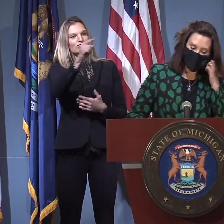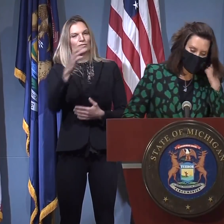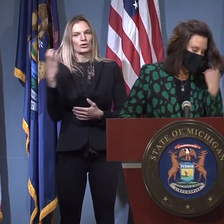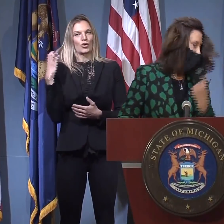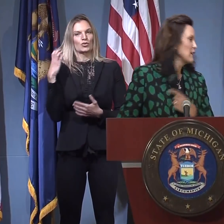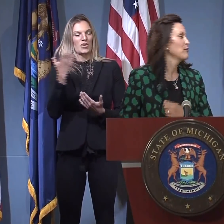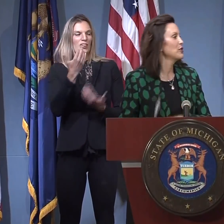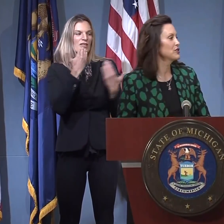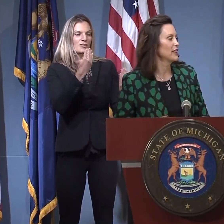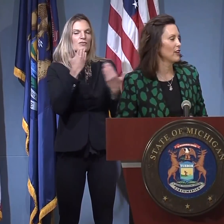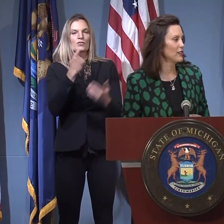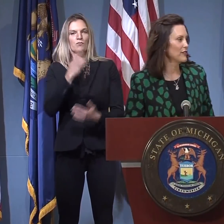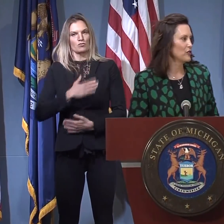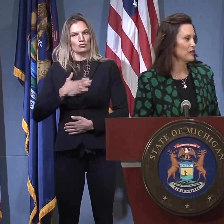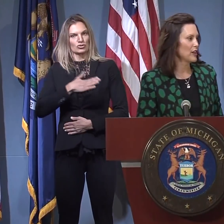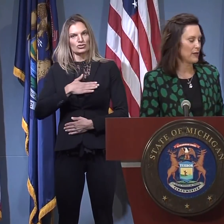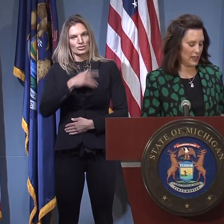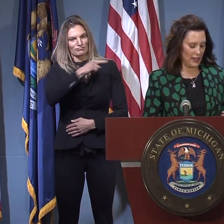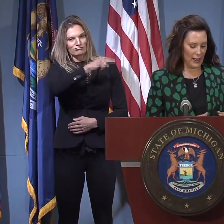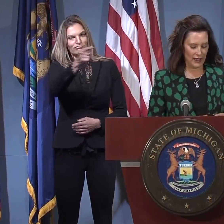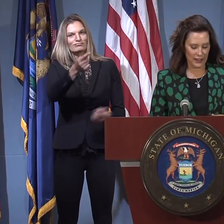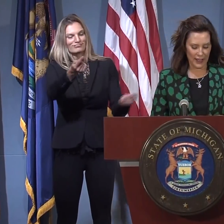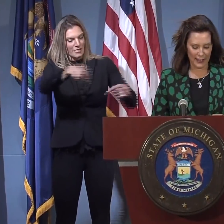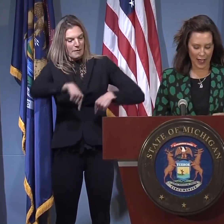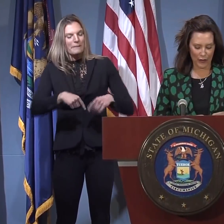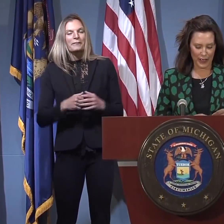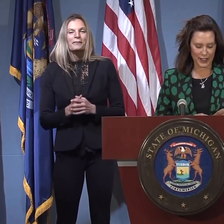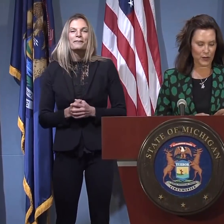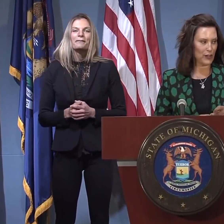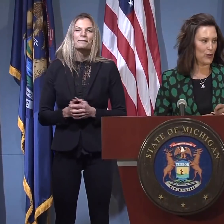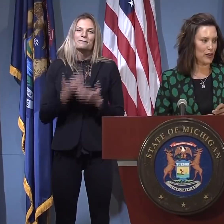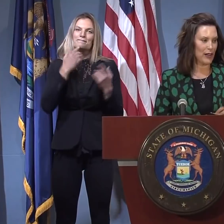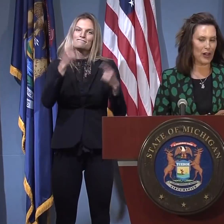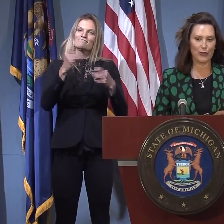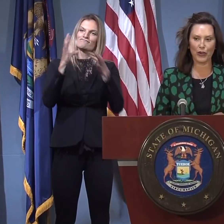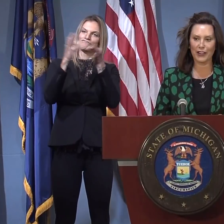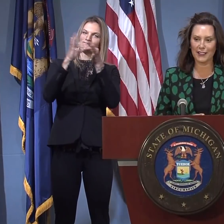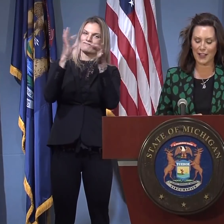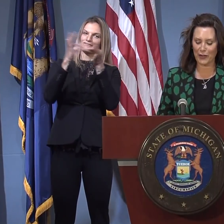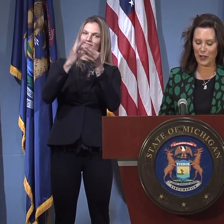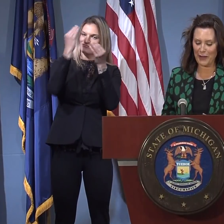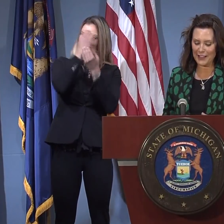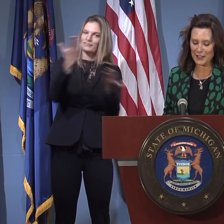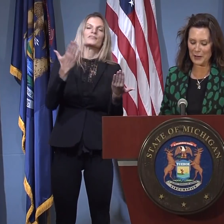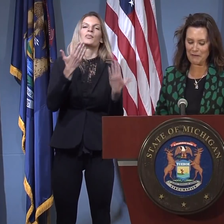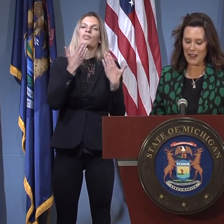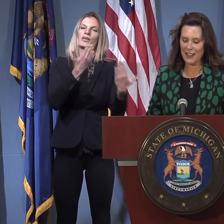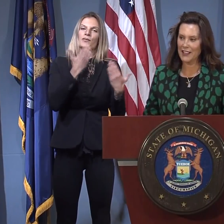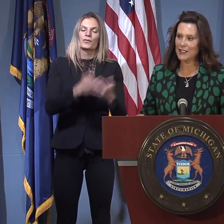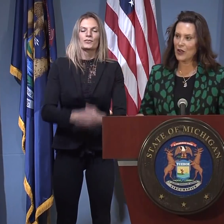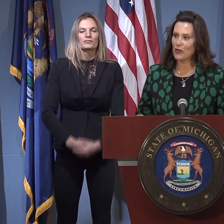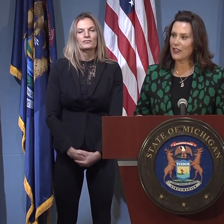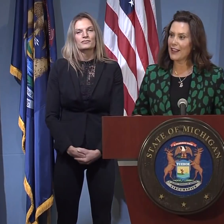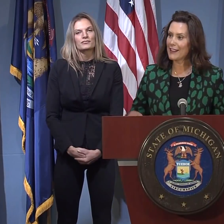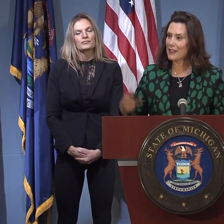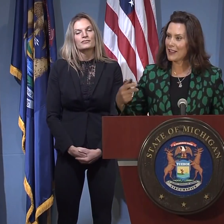LET'S MASK UP. THANK YOU. THANK YOU TO ALL THREE COACHES. REALLY APPRECIATE ULF YOU COMING